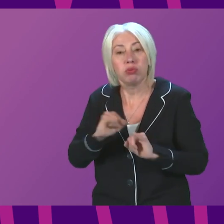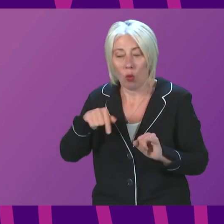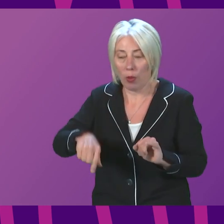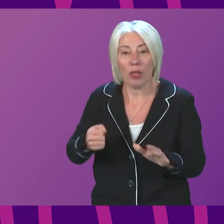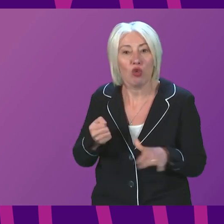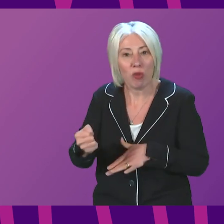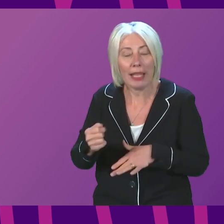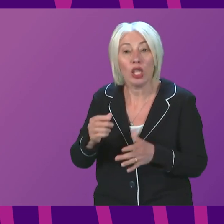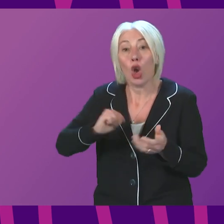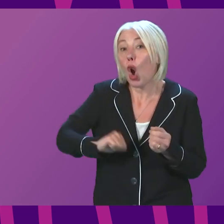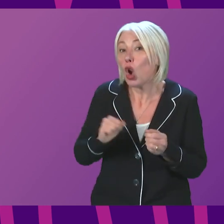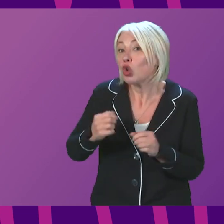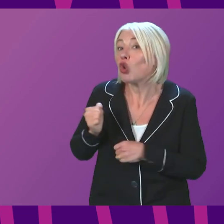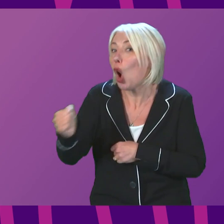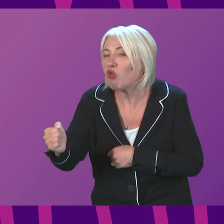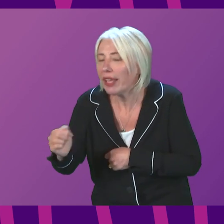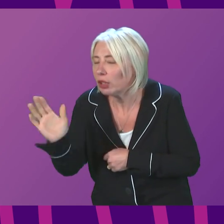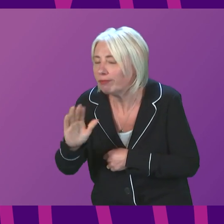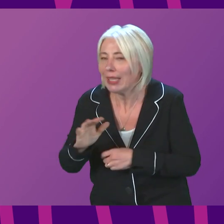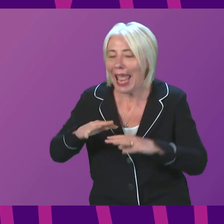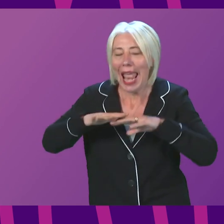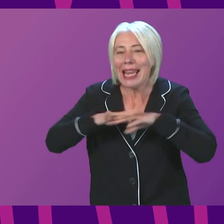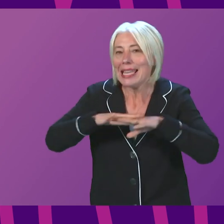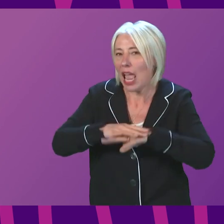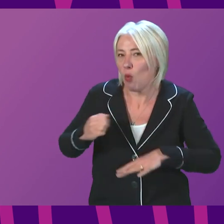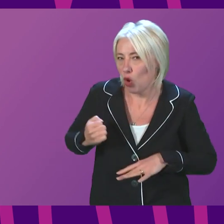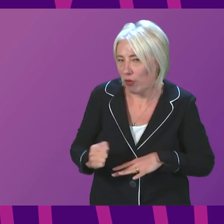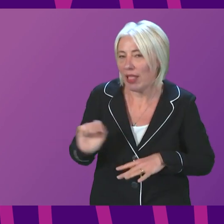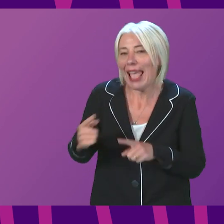it is a dispute with Network Rail and English train operating companies.